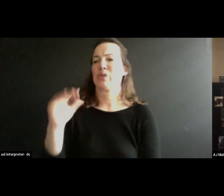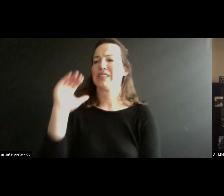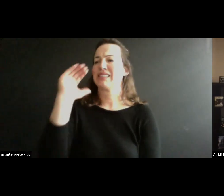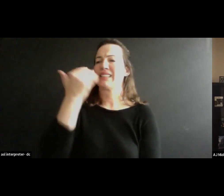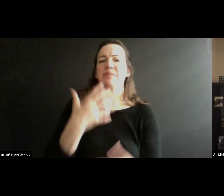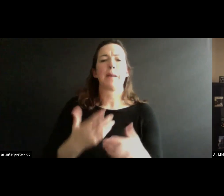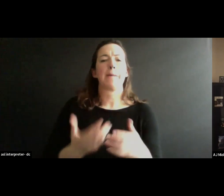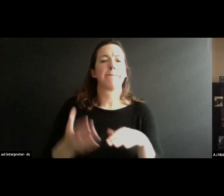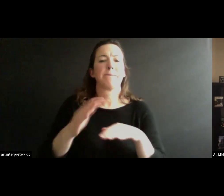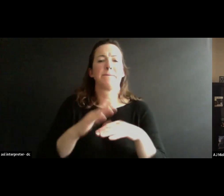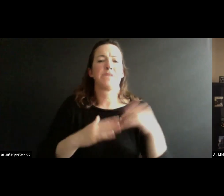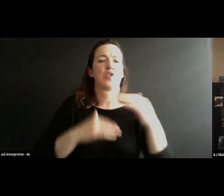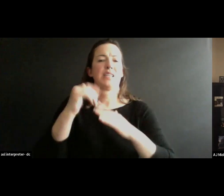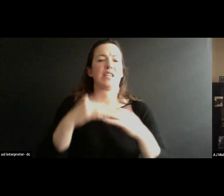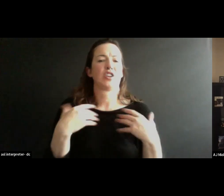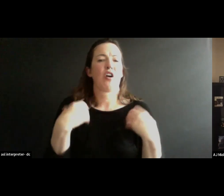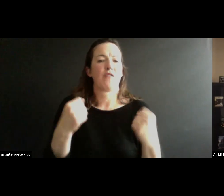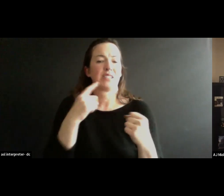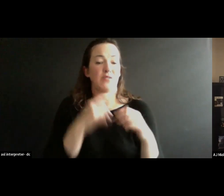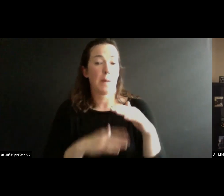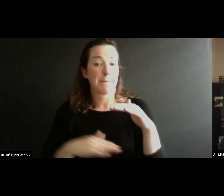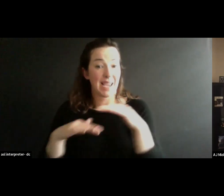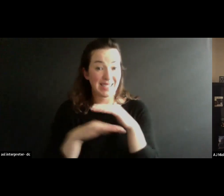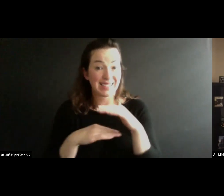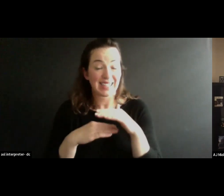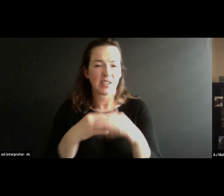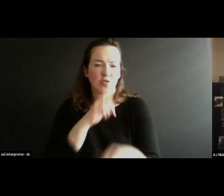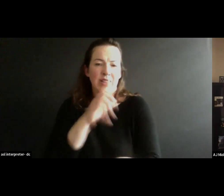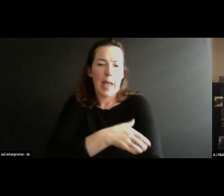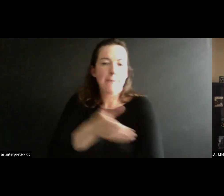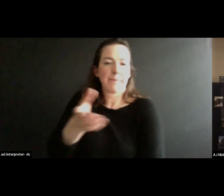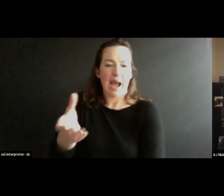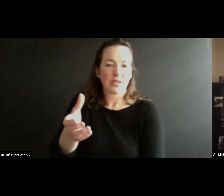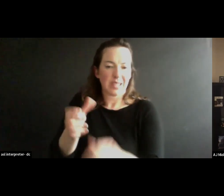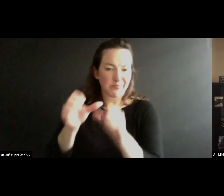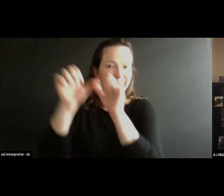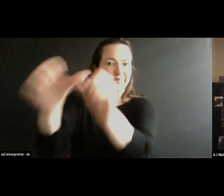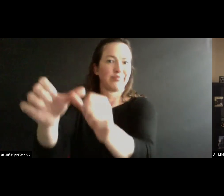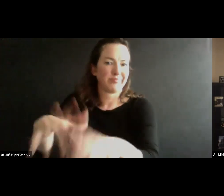to do the basics. It really enables and empowers people to say, Oh, hey, look! I was able to